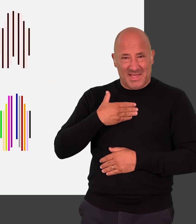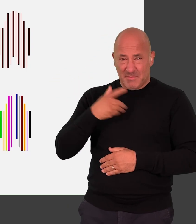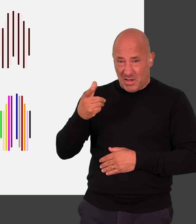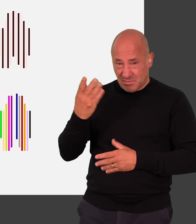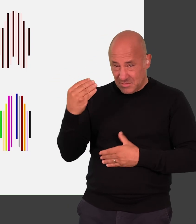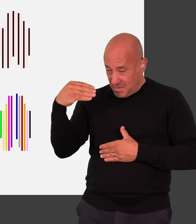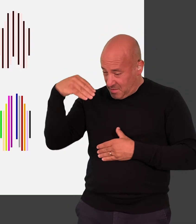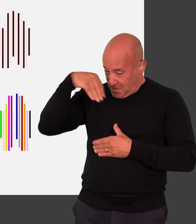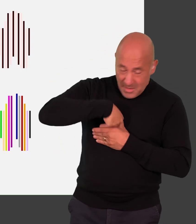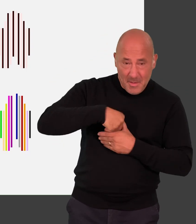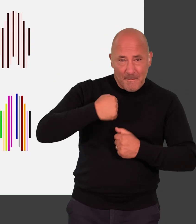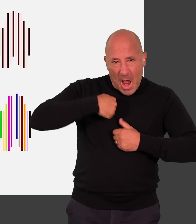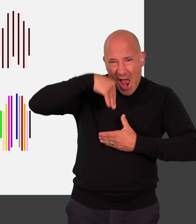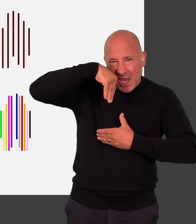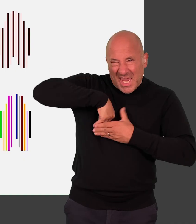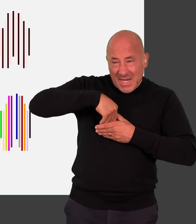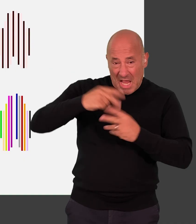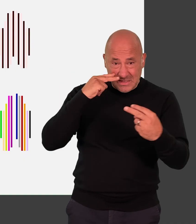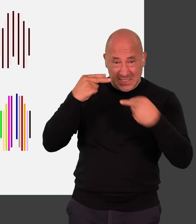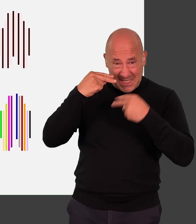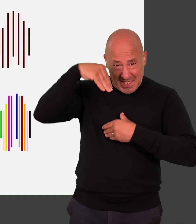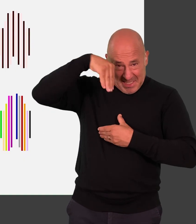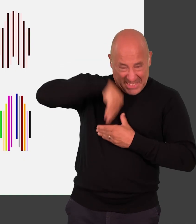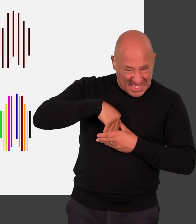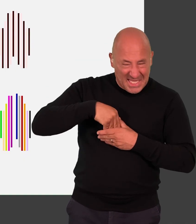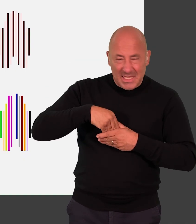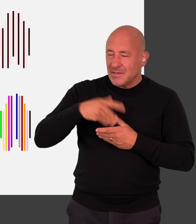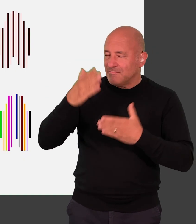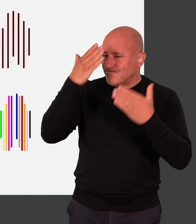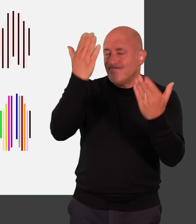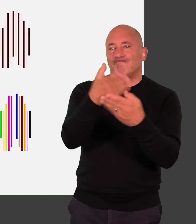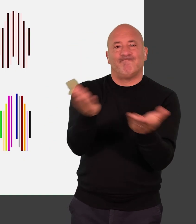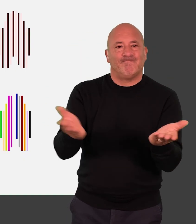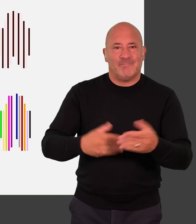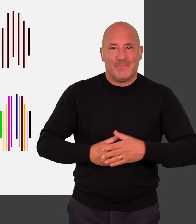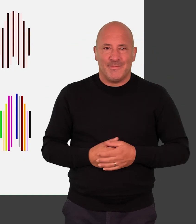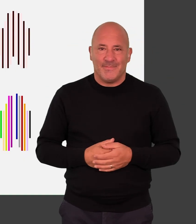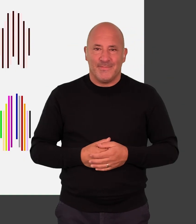but they do not have access to the person’s inner experience to actually know.